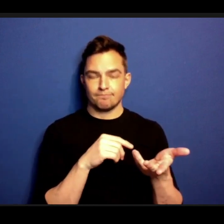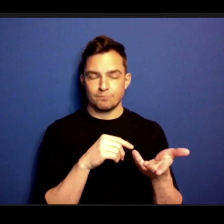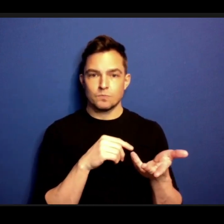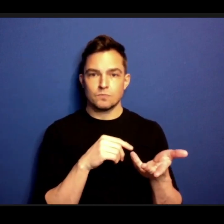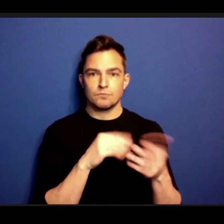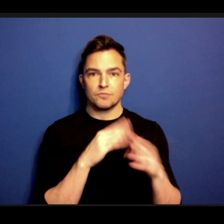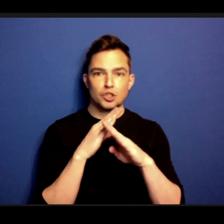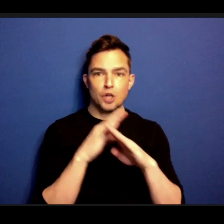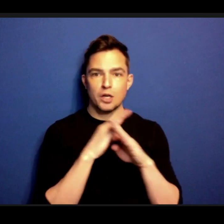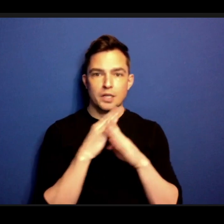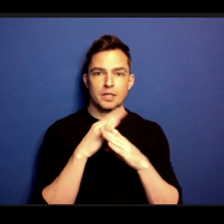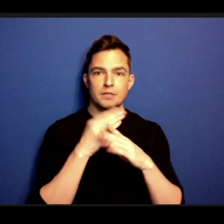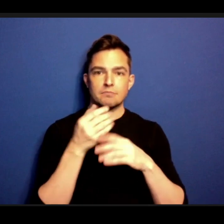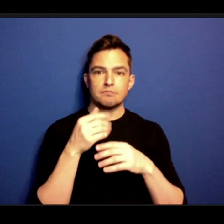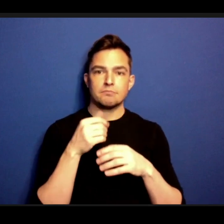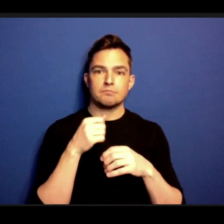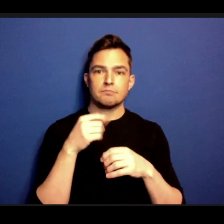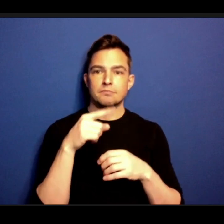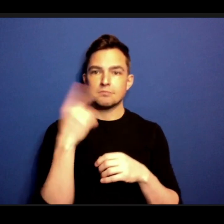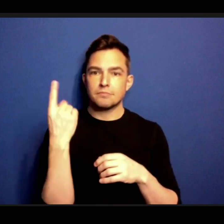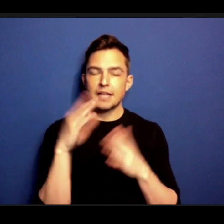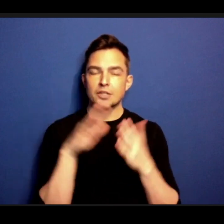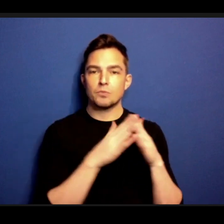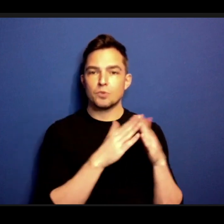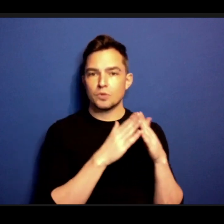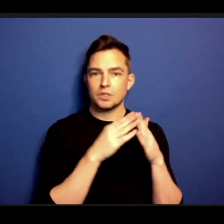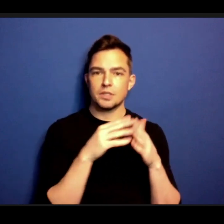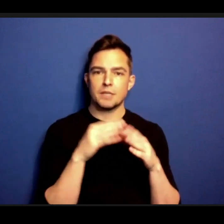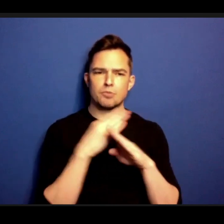black communities and thinking about what that looks like in terms of our protocol.